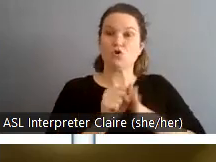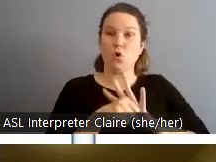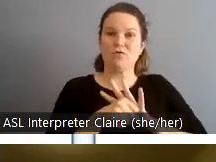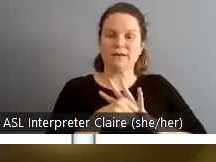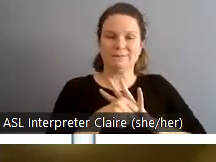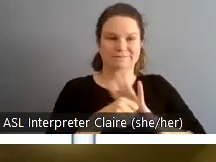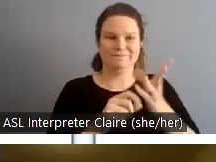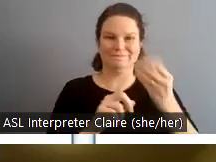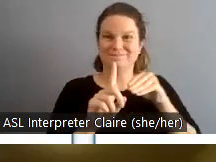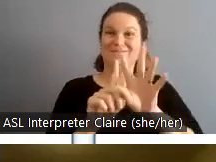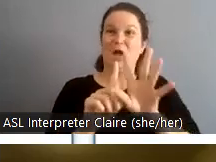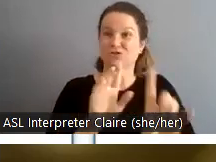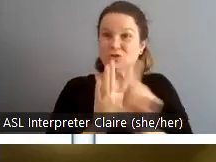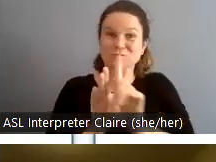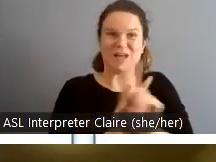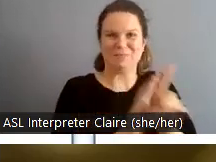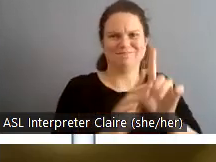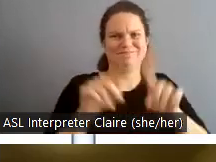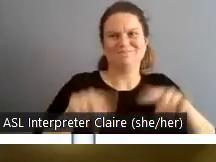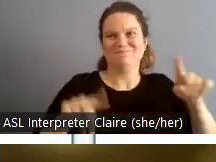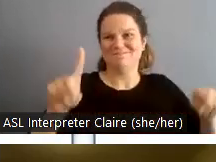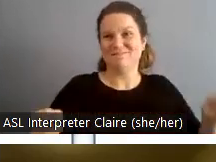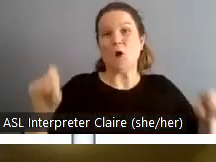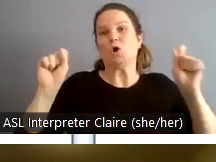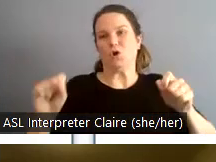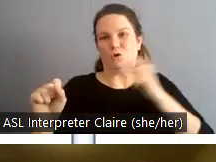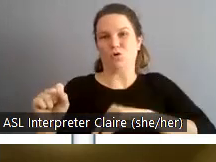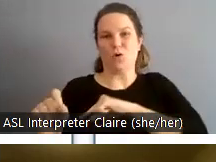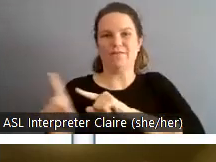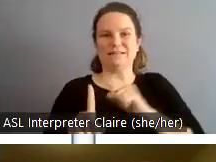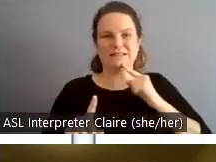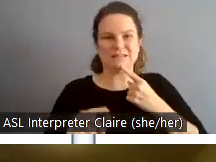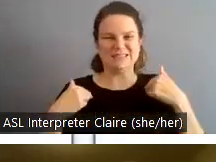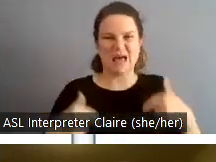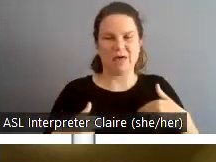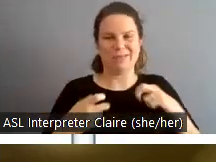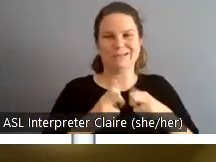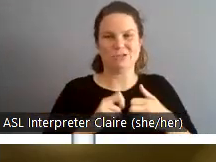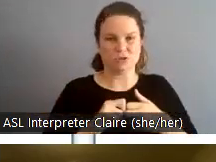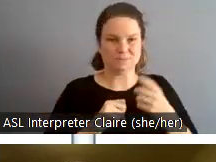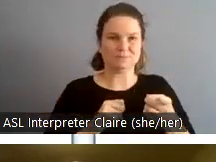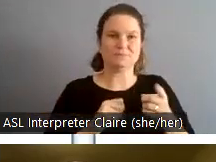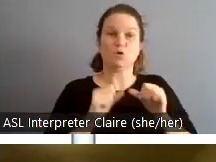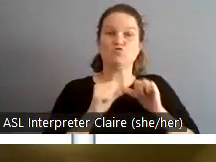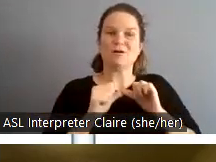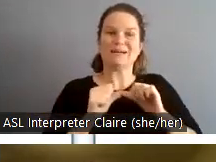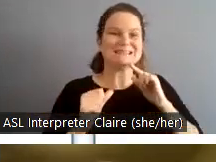and those can fit under serious health condition as well. Starting from the bottom here, I'll just, skipping ahead-